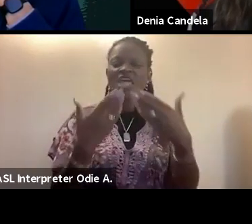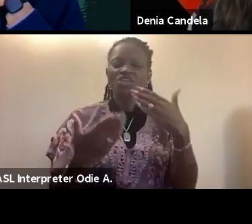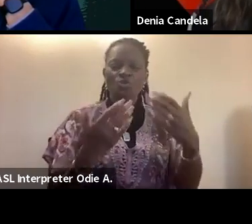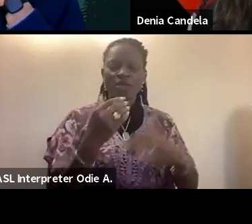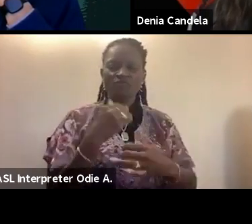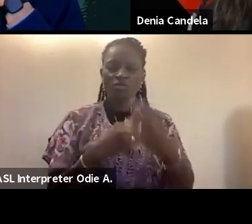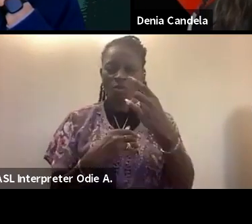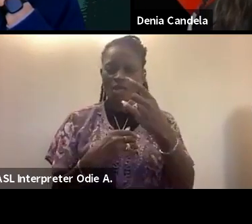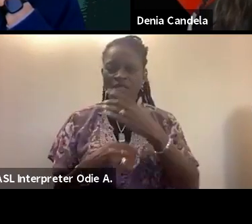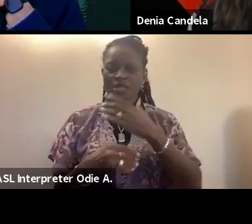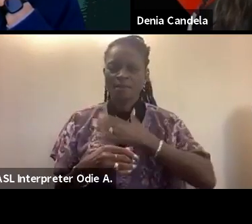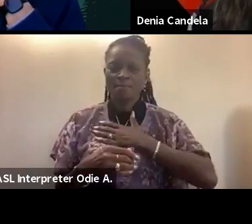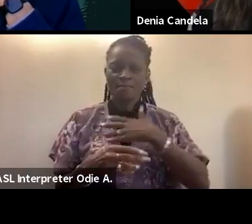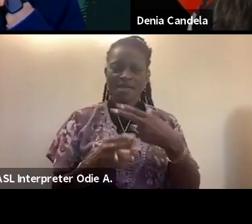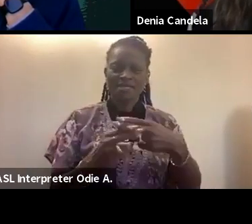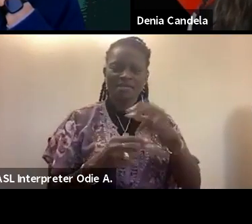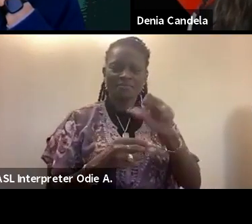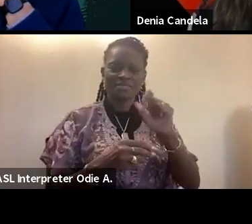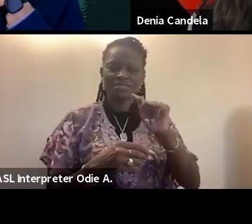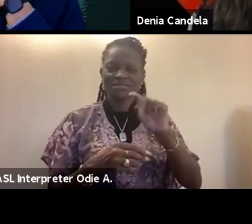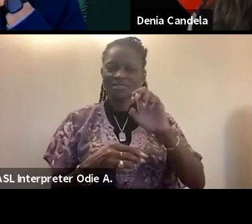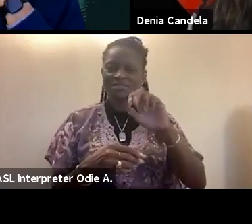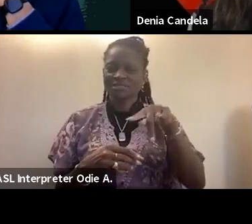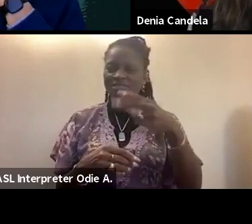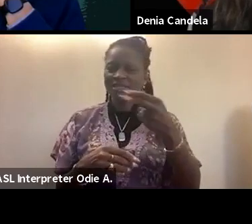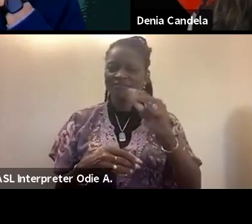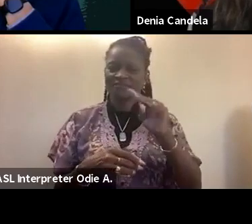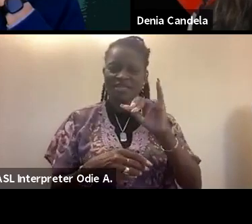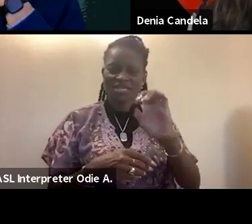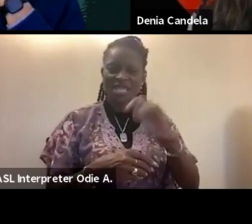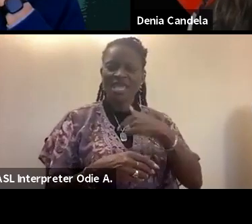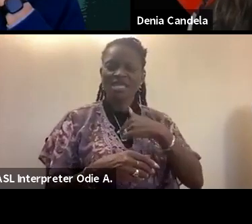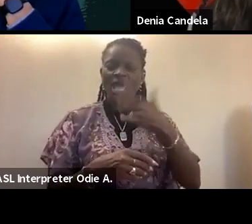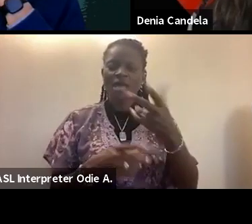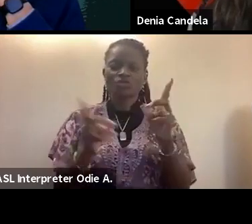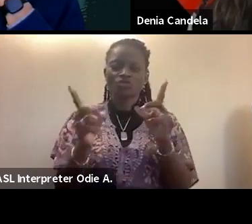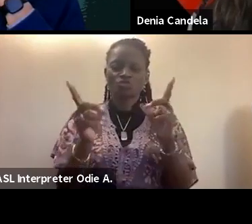My name is Stephanie, and I'm the director of programs that Latino service providers,